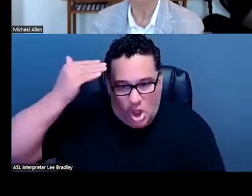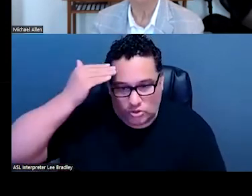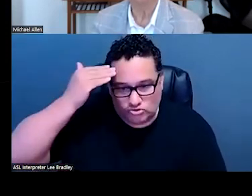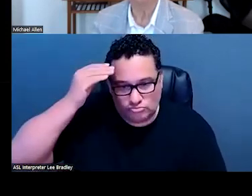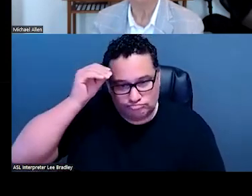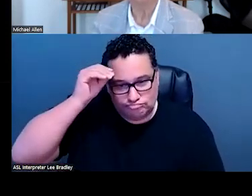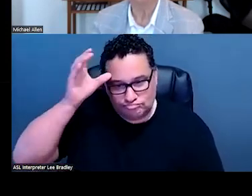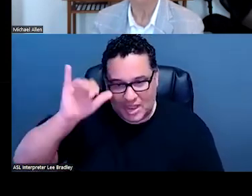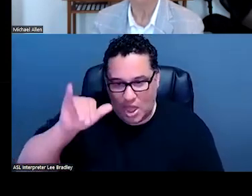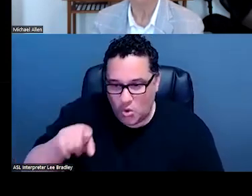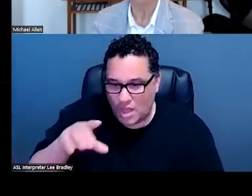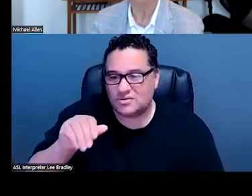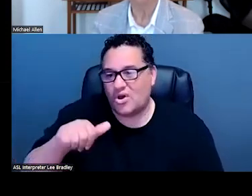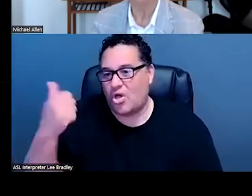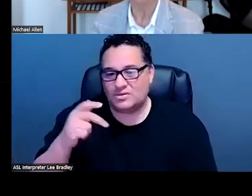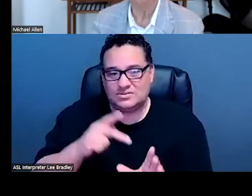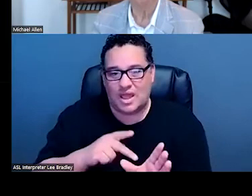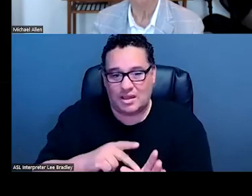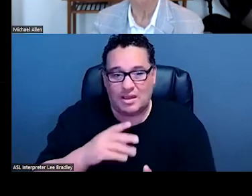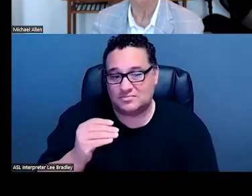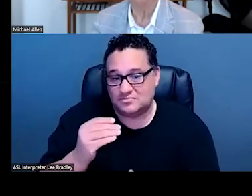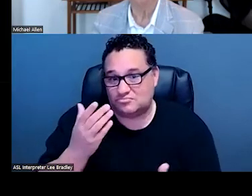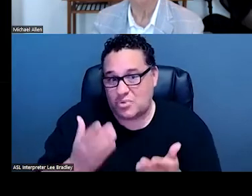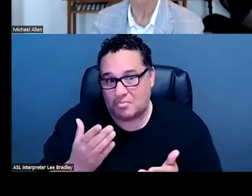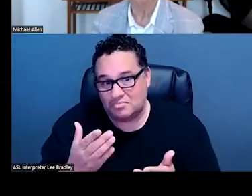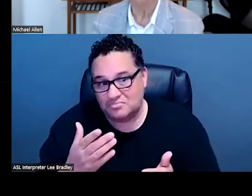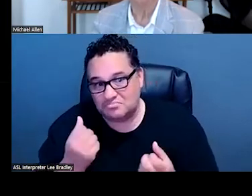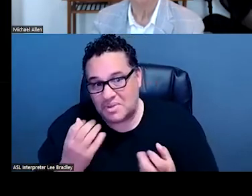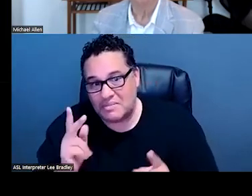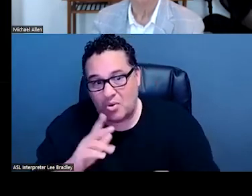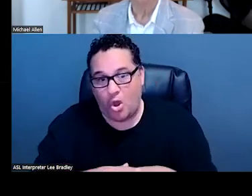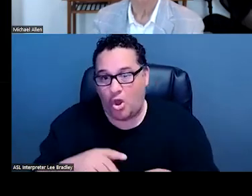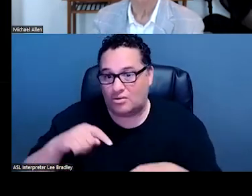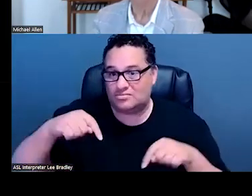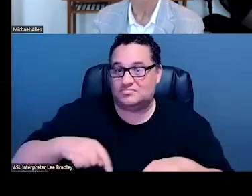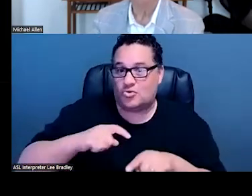PSYCHIATRISTS AND MANY PEOPLE ON THE CALL DO. SO, WHEN I SEE A PATIENT, WHEN A PATIENT COMES IN,